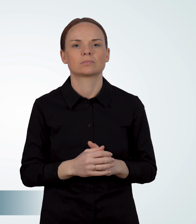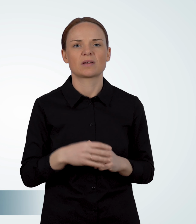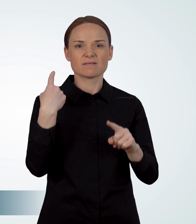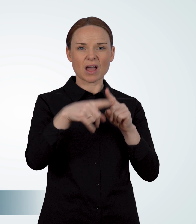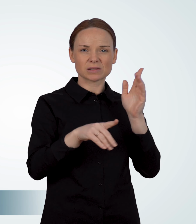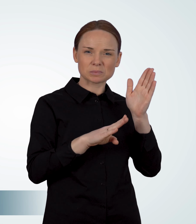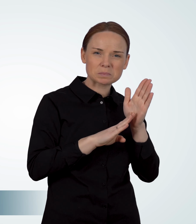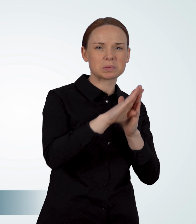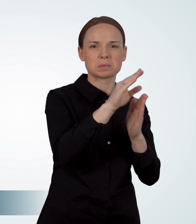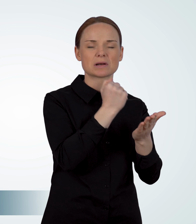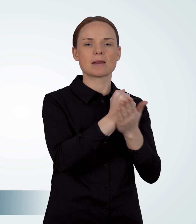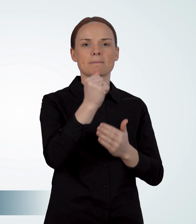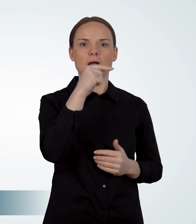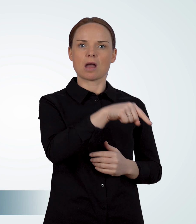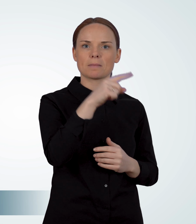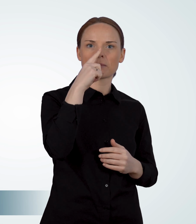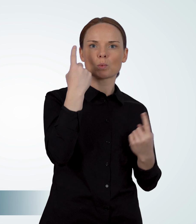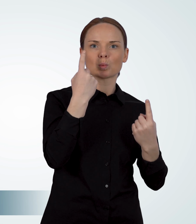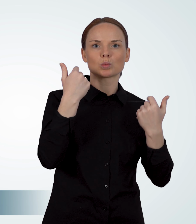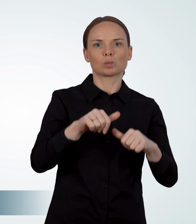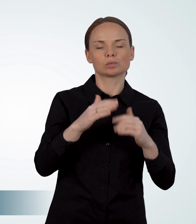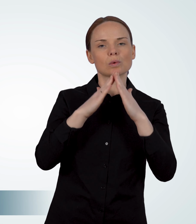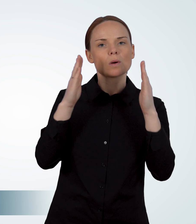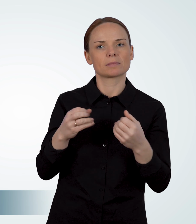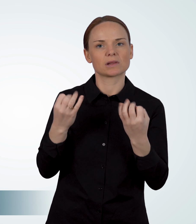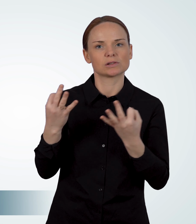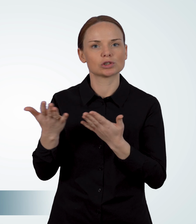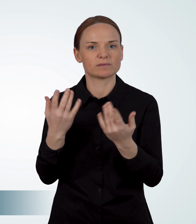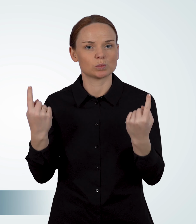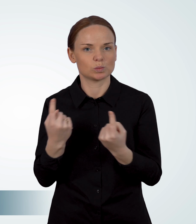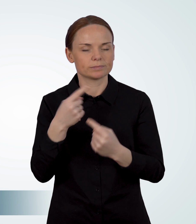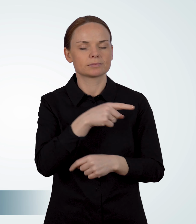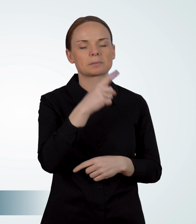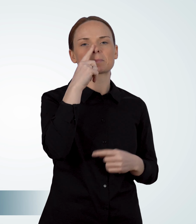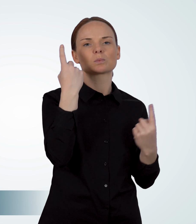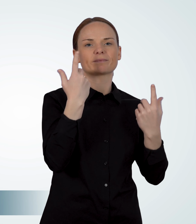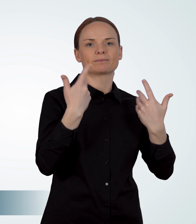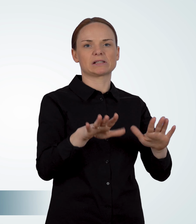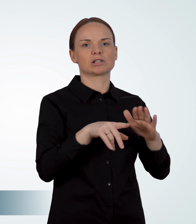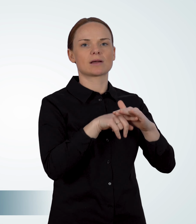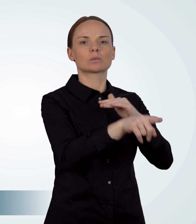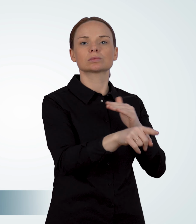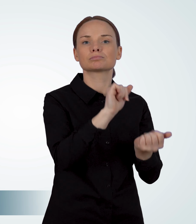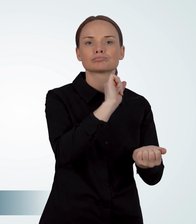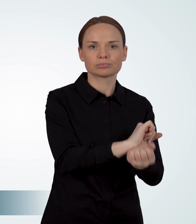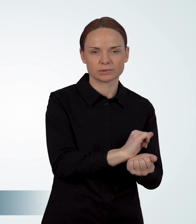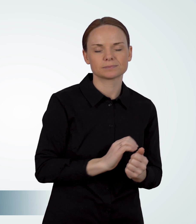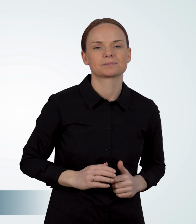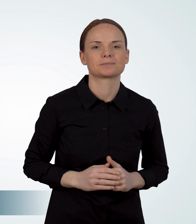People leaving prison are the fastest growing group using homelessness services.